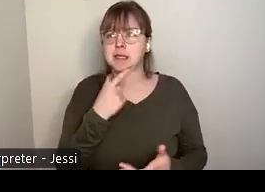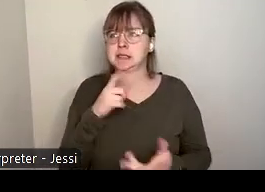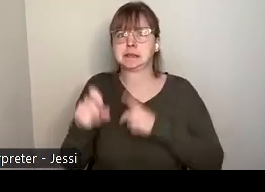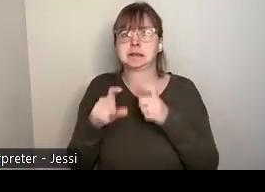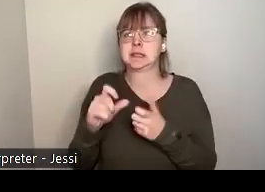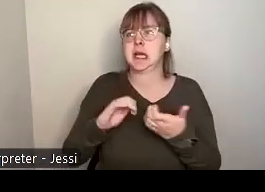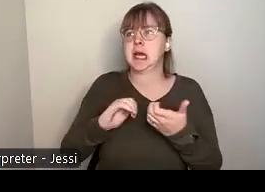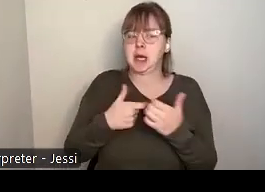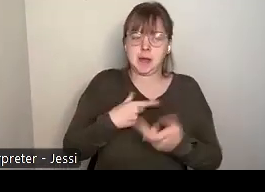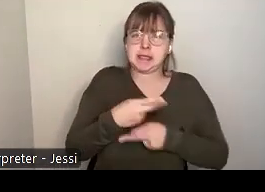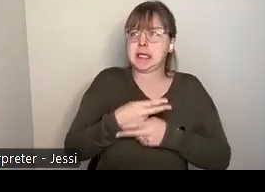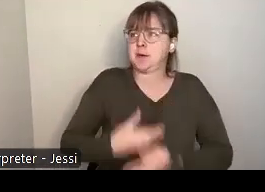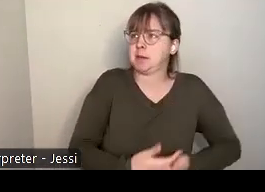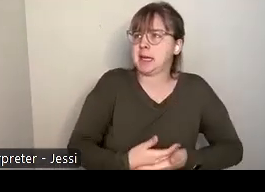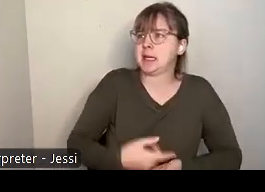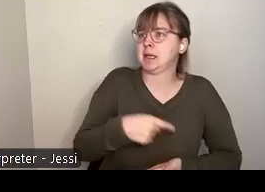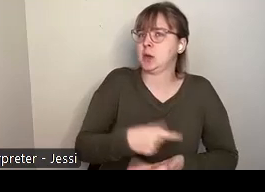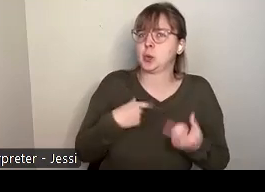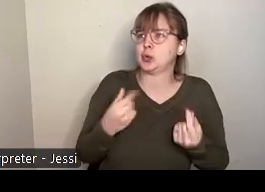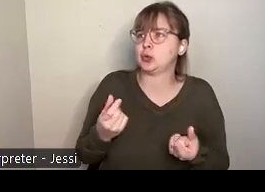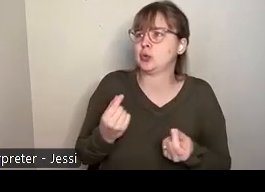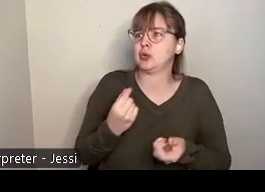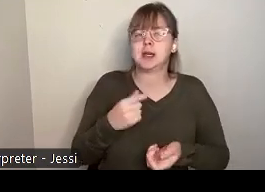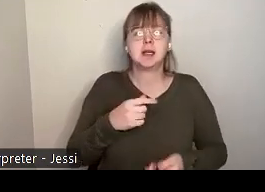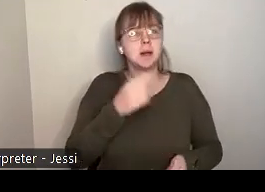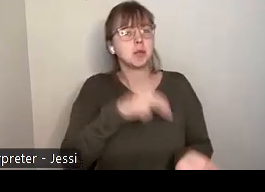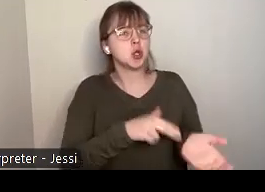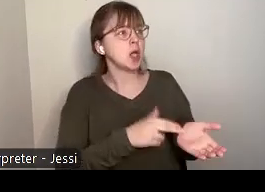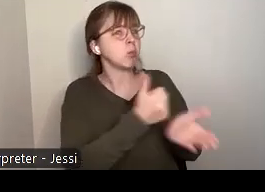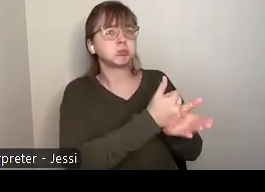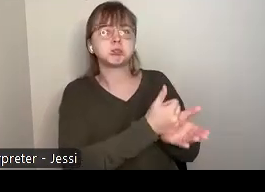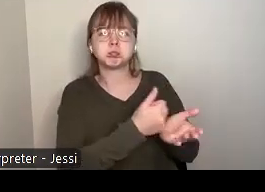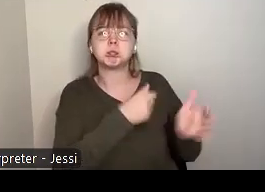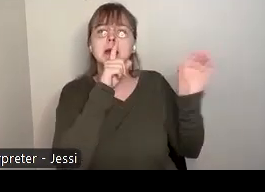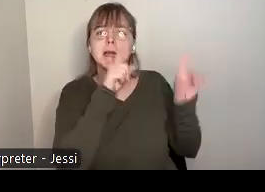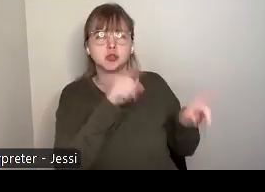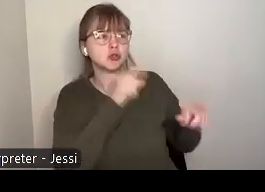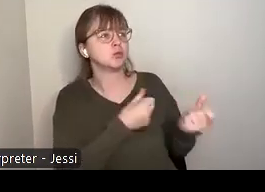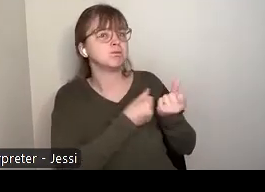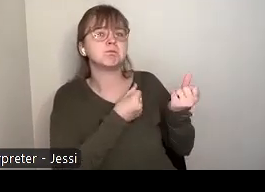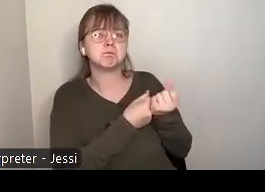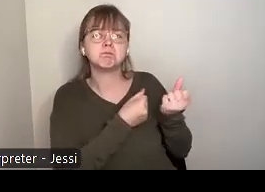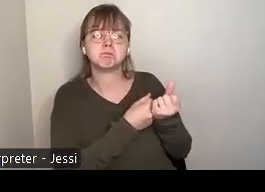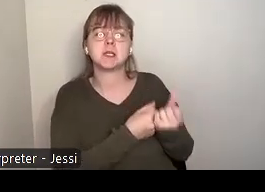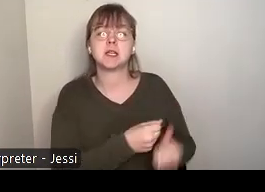is able to answer a lot of those and support her around that um so Bella is coming in in the